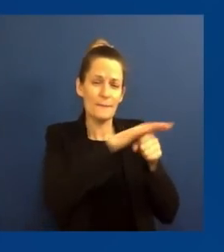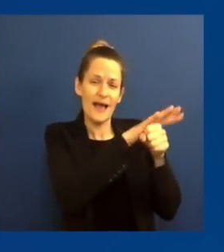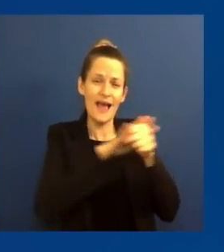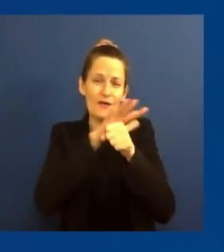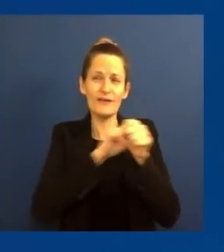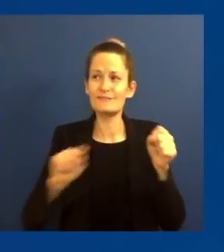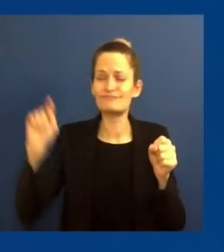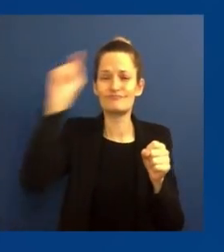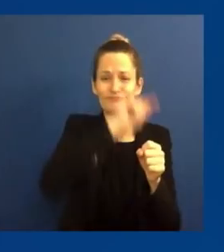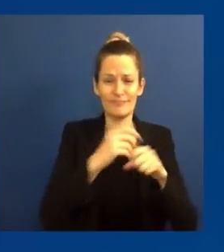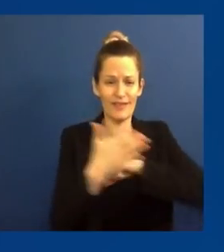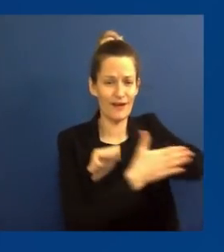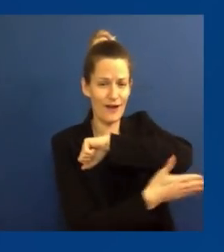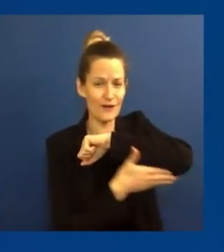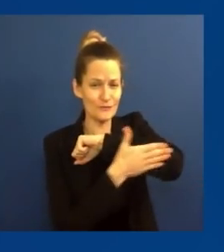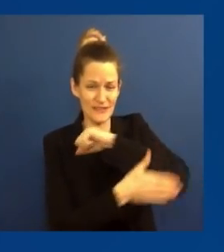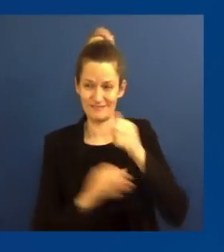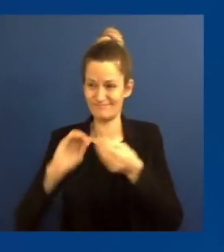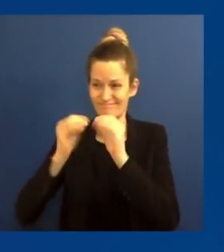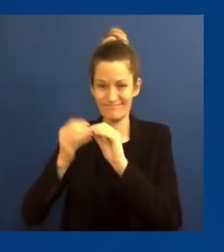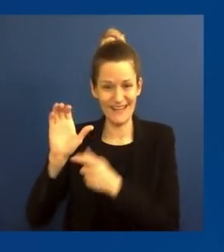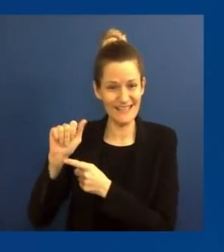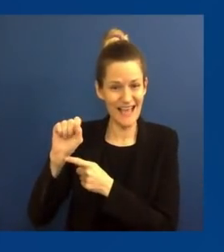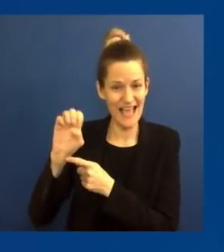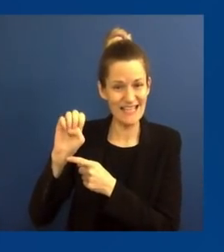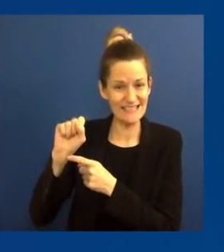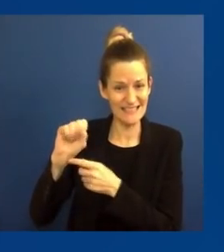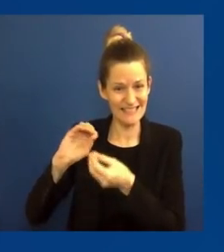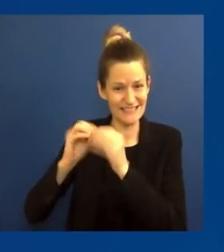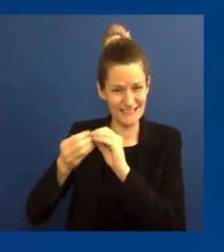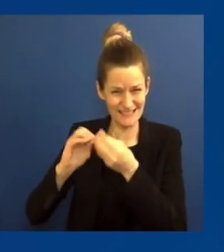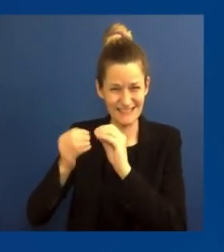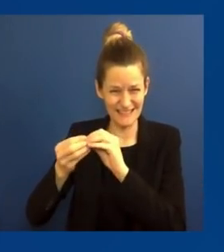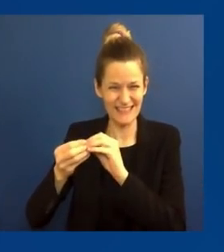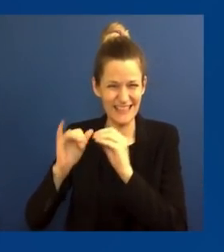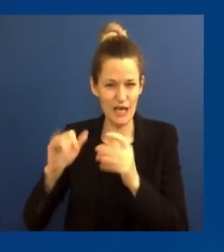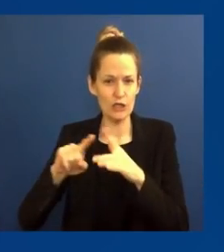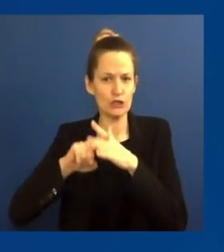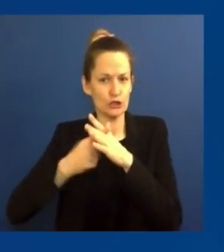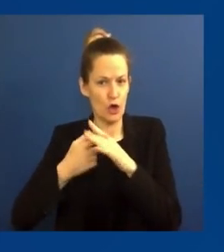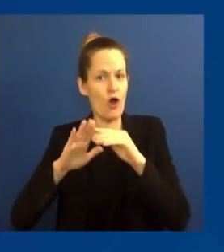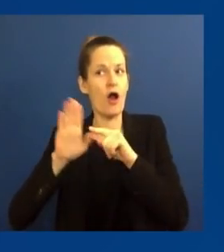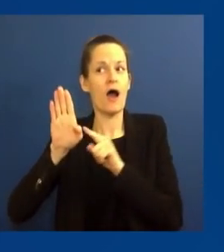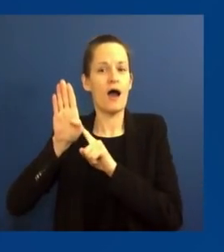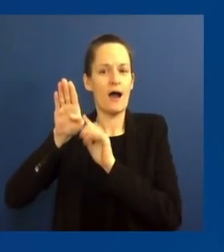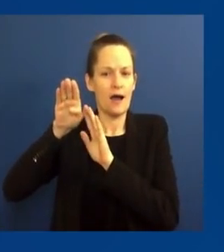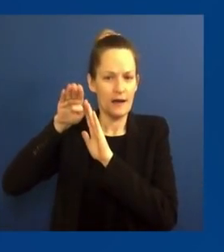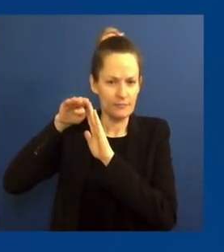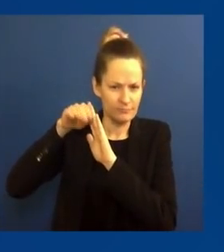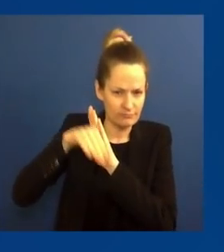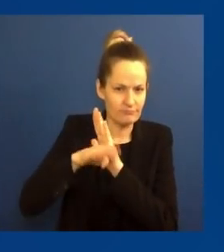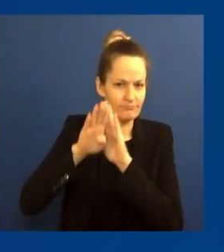caused by the Omicron variant beginning to decline. But, as we have seen during other phases of this pandemic,